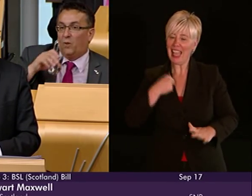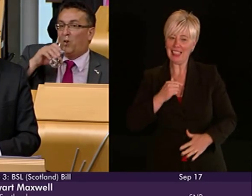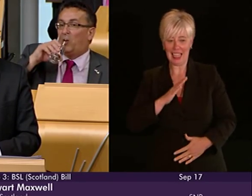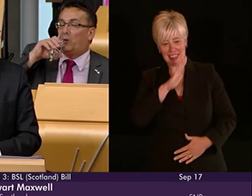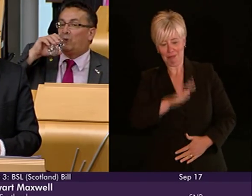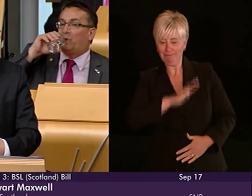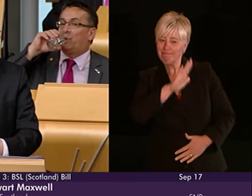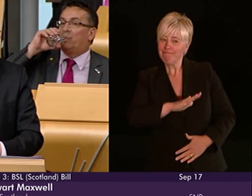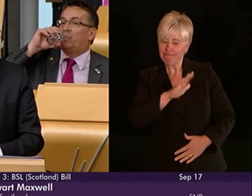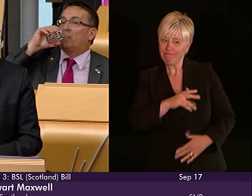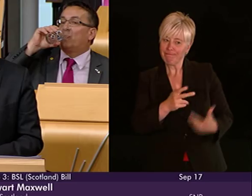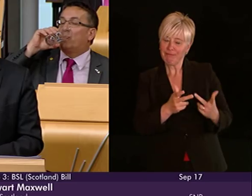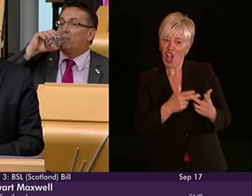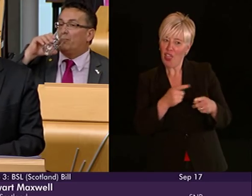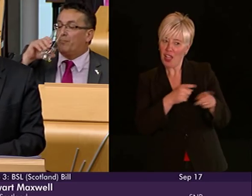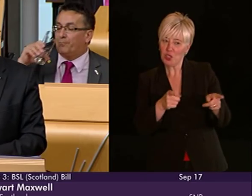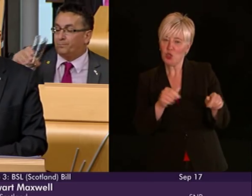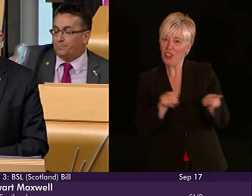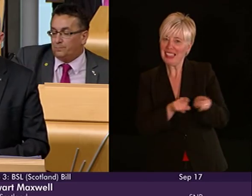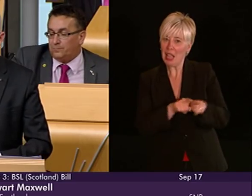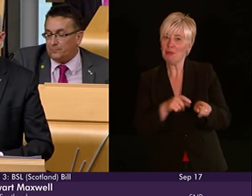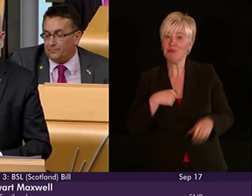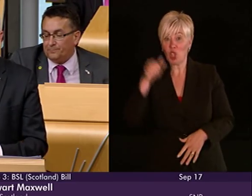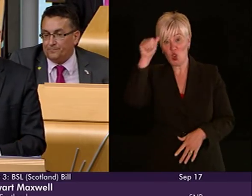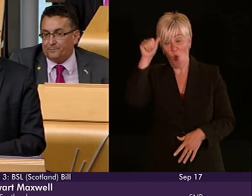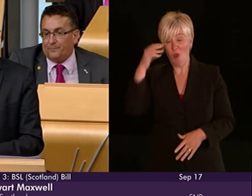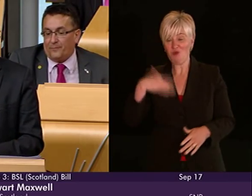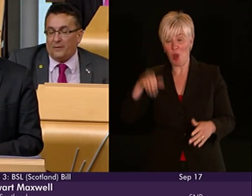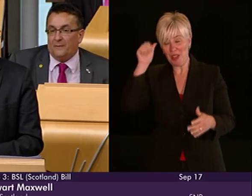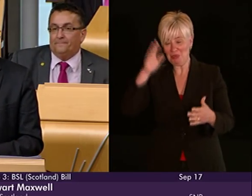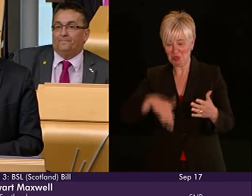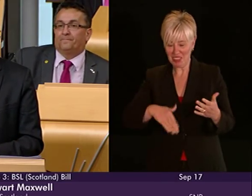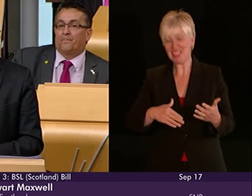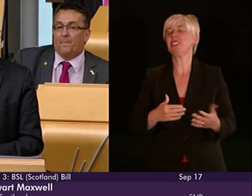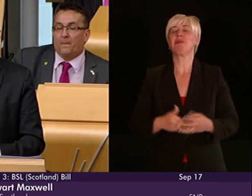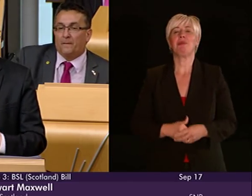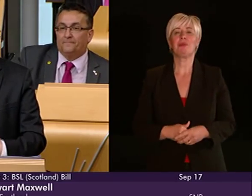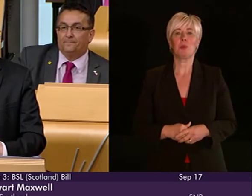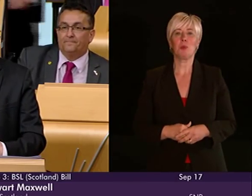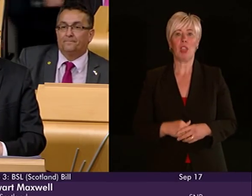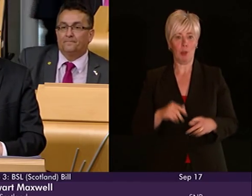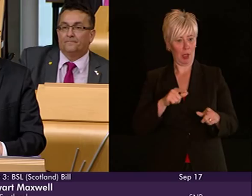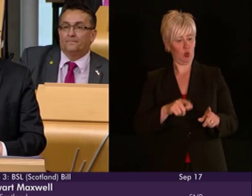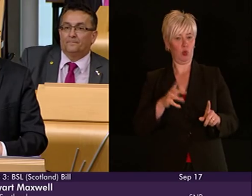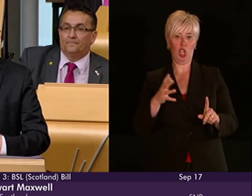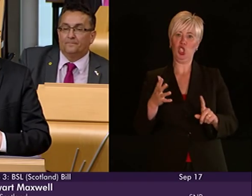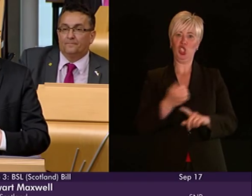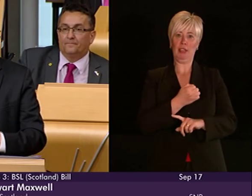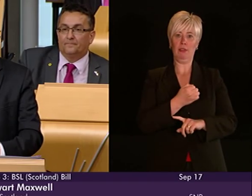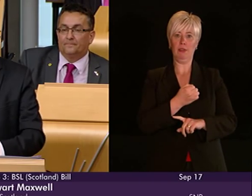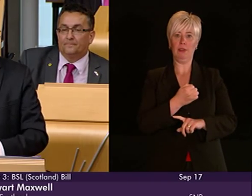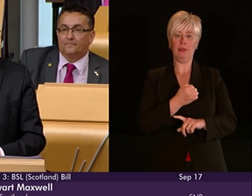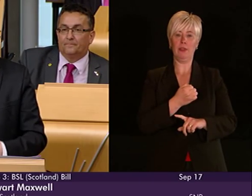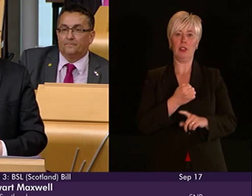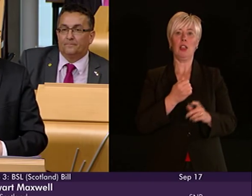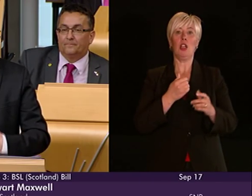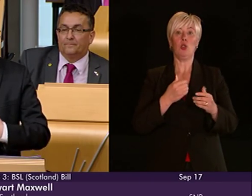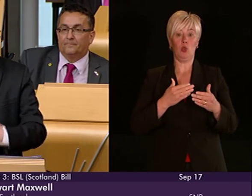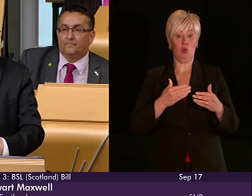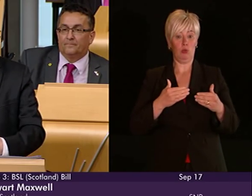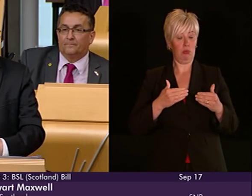does that. To have not only got a bill part of the way through the process and got it